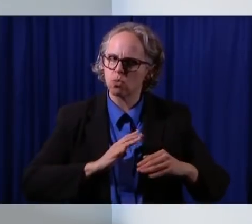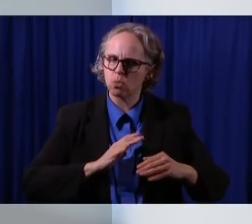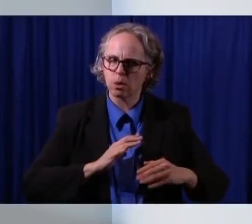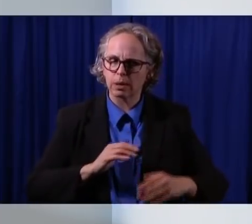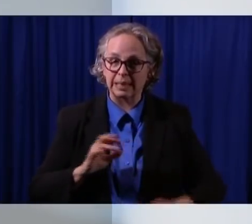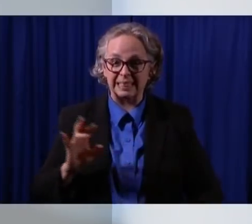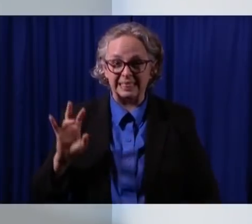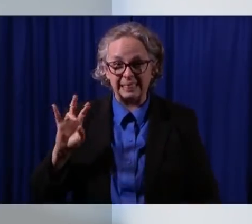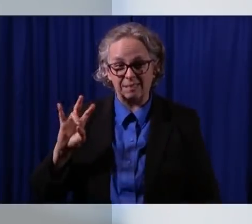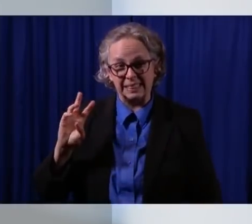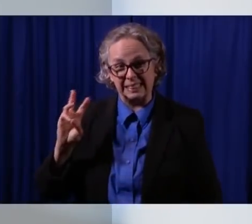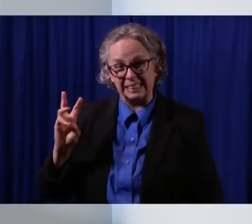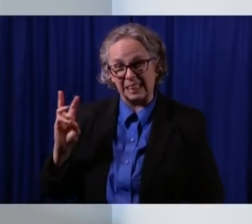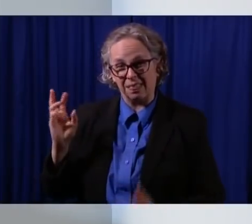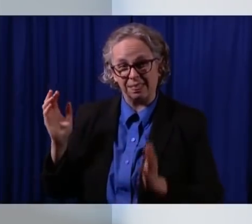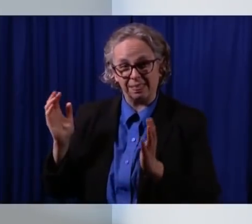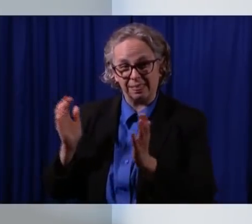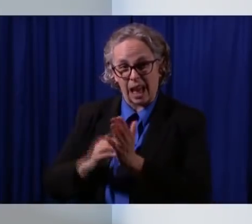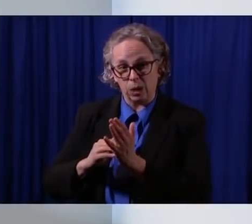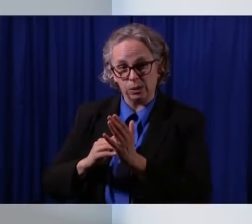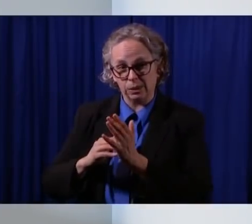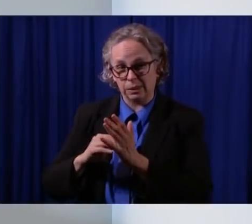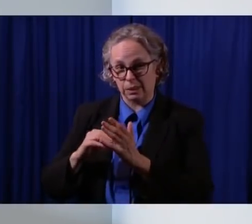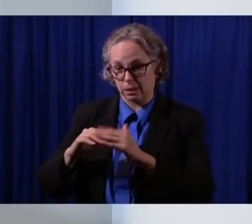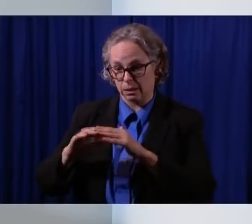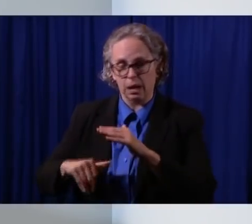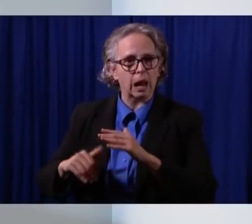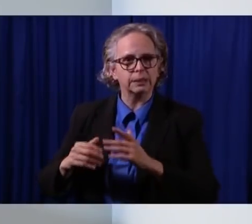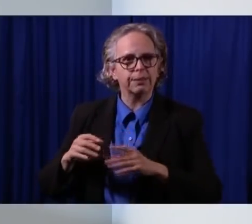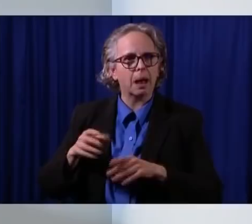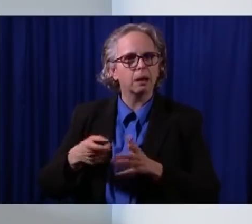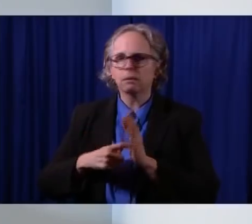$50,000 A YEAR OR MORE. 76,000 OF THESE JOBS REQUIRE